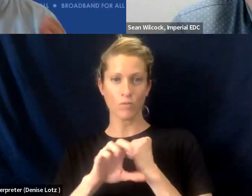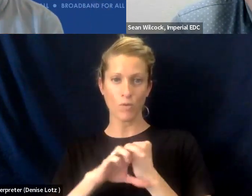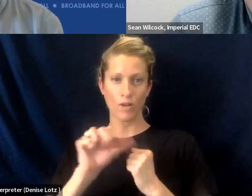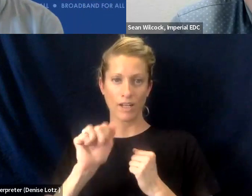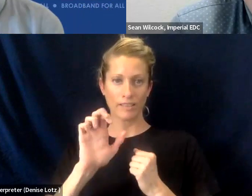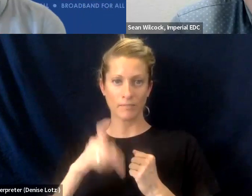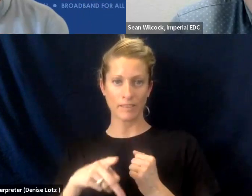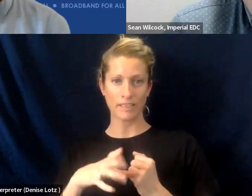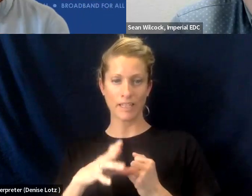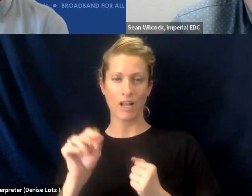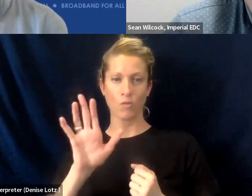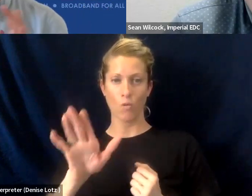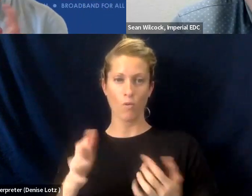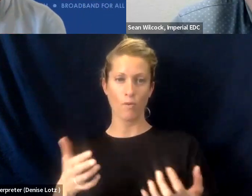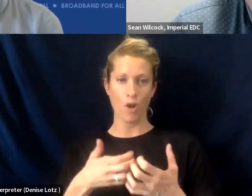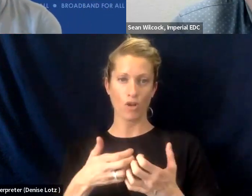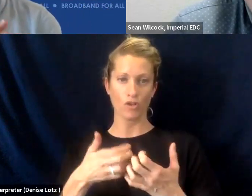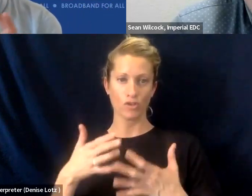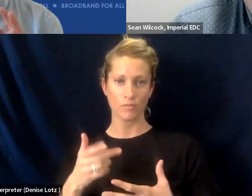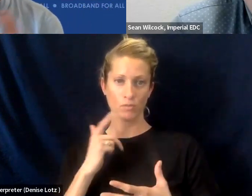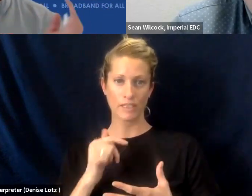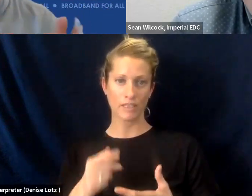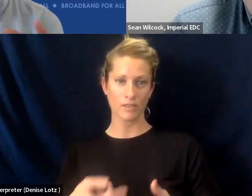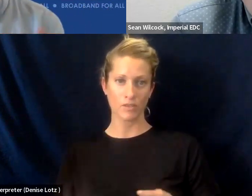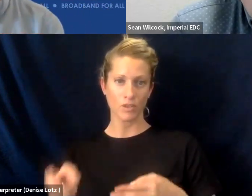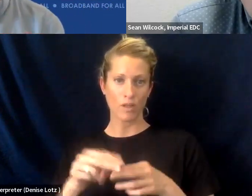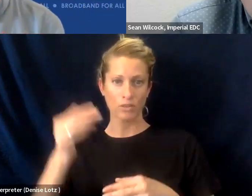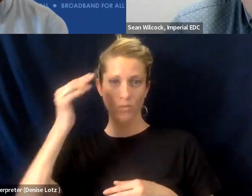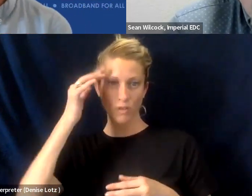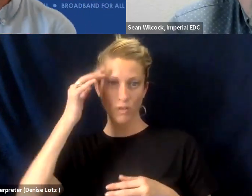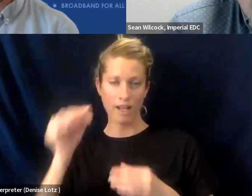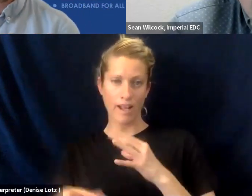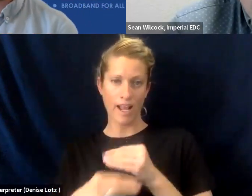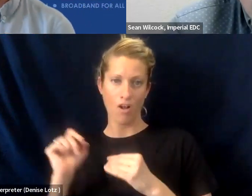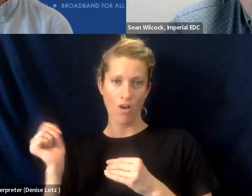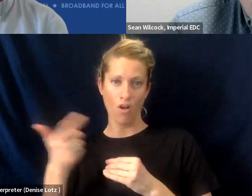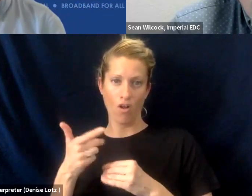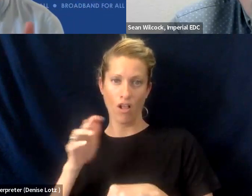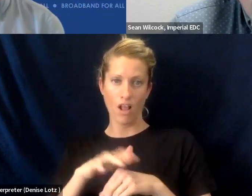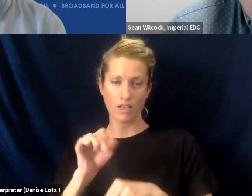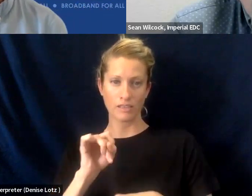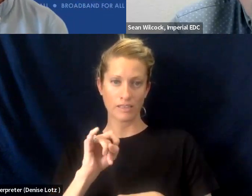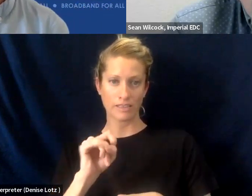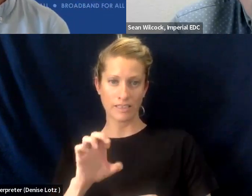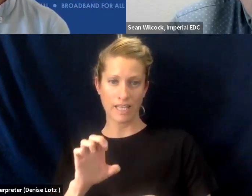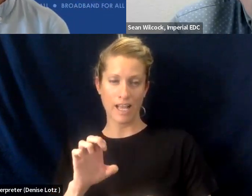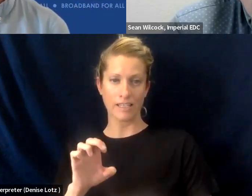in your partnership. It really does raise awareness, and then adding, in those actual onsite enrollment events it